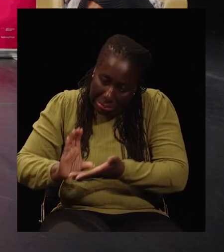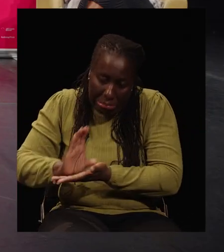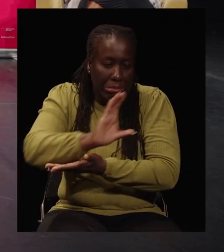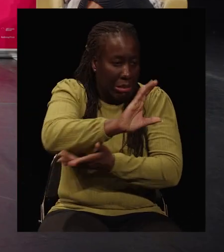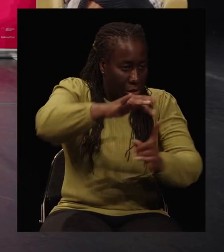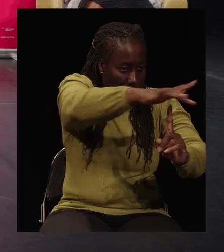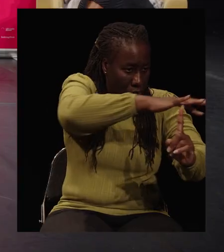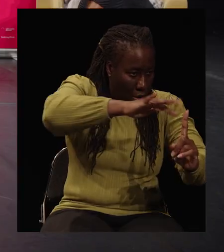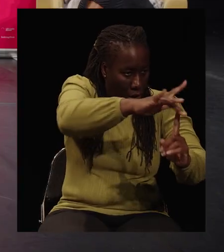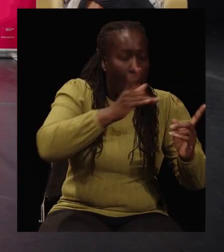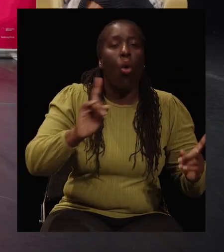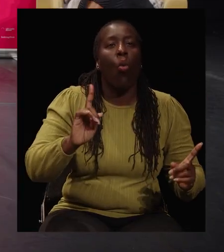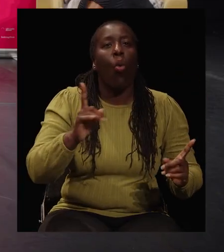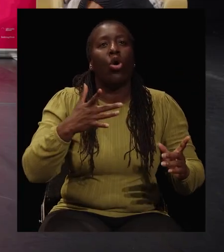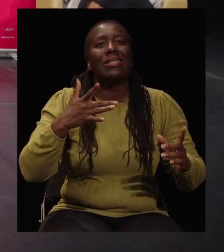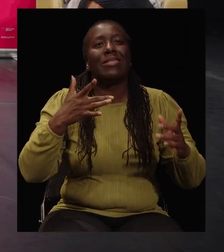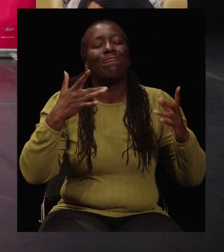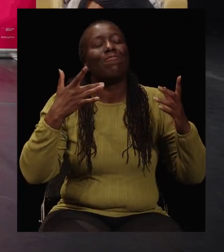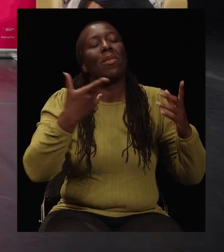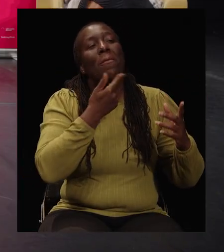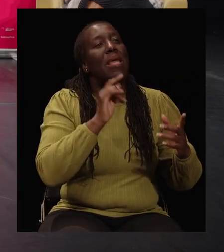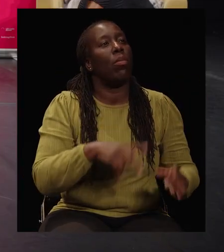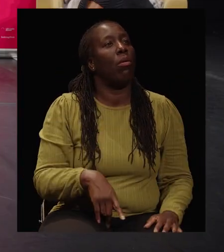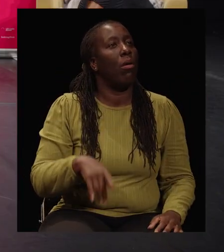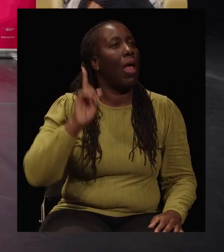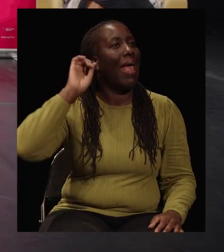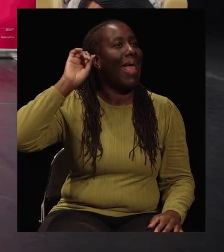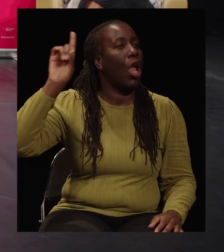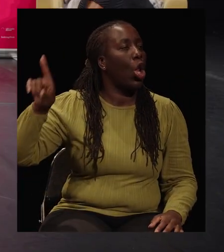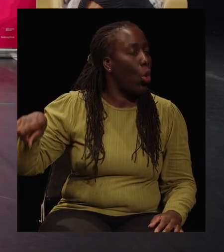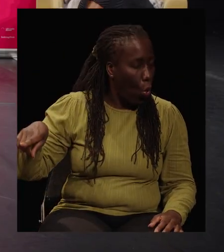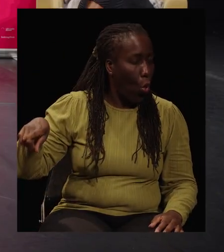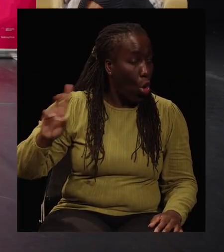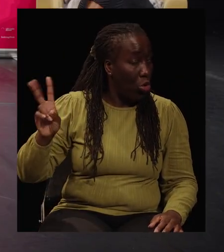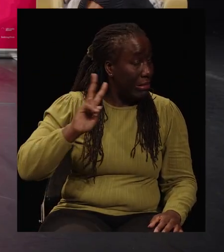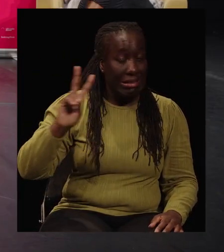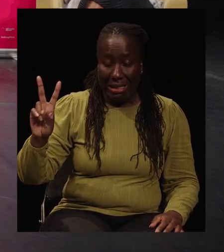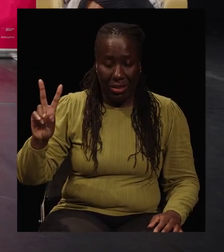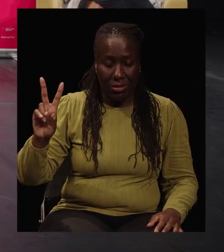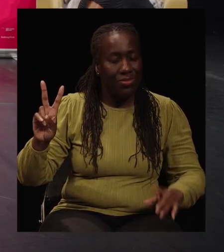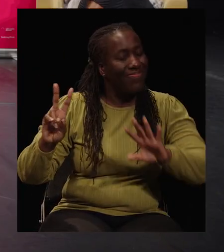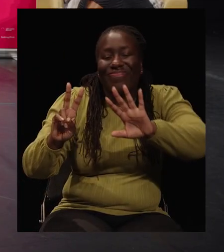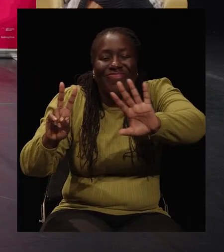And what is massively overlooked is this sense of, but what it's not just about economic value,